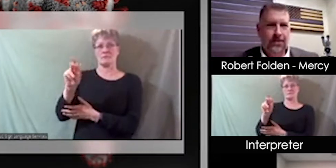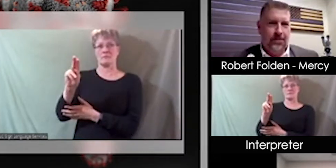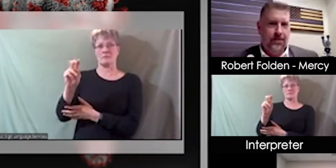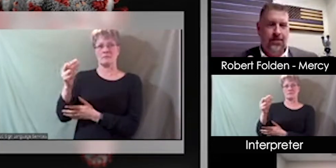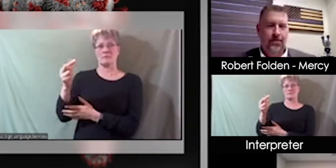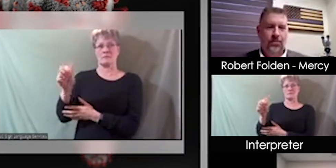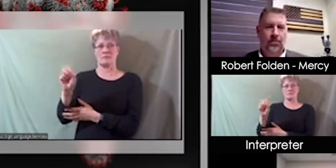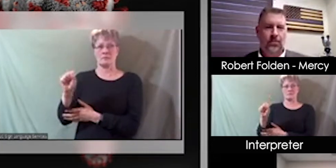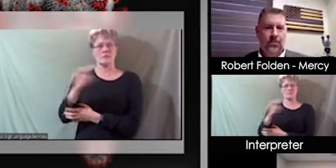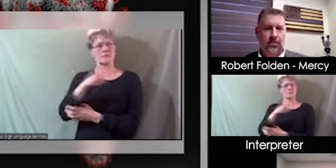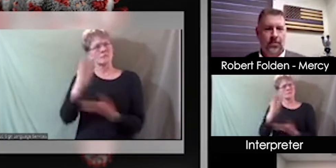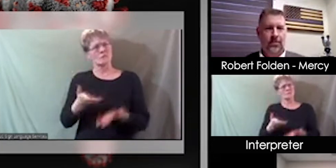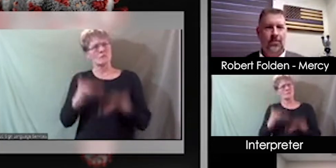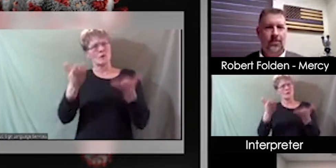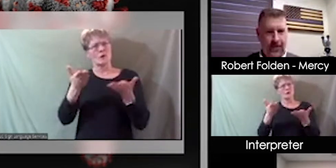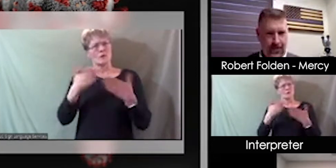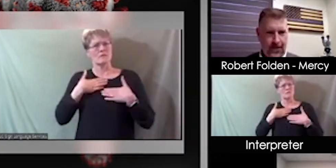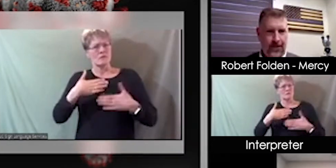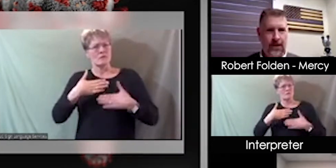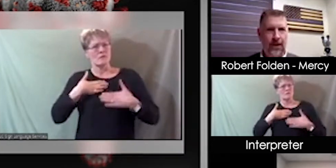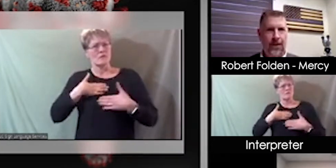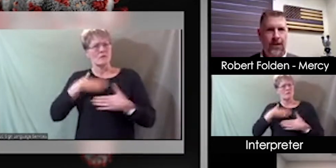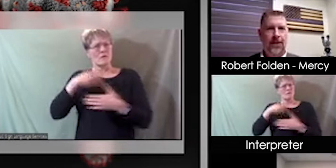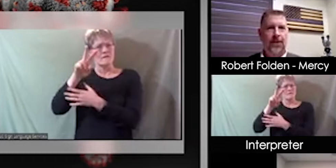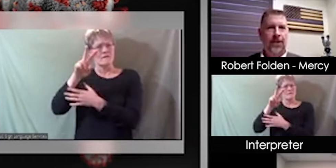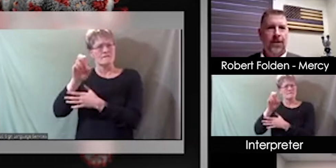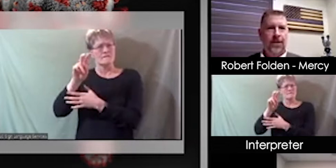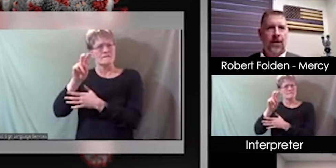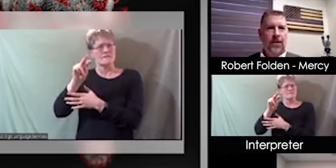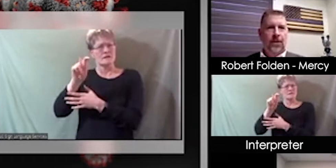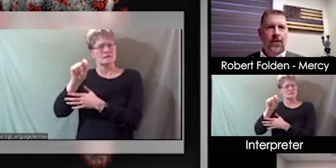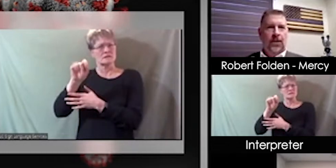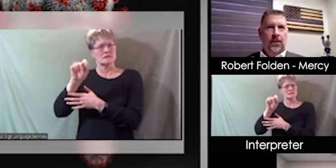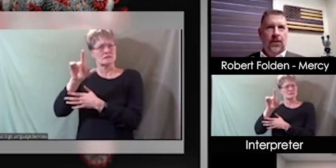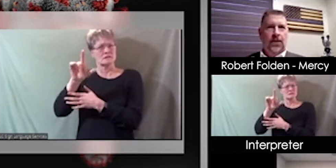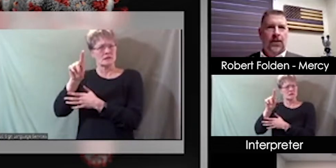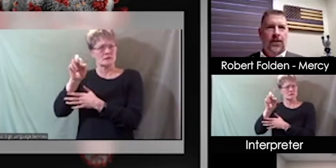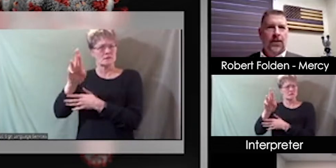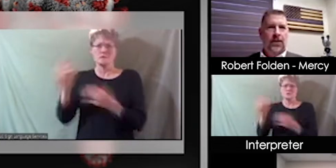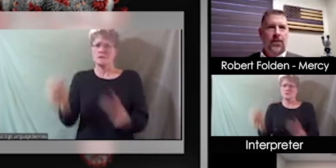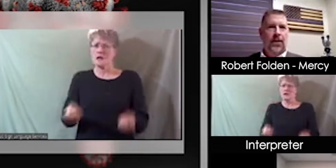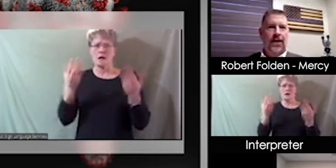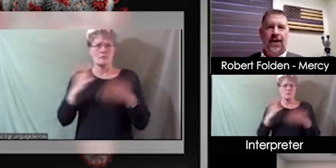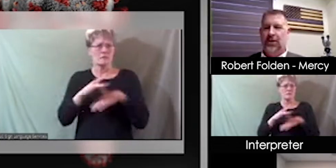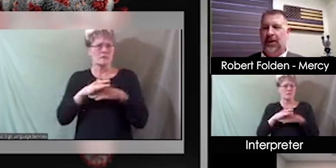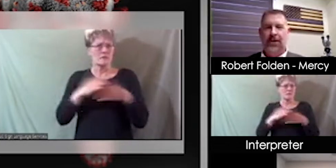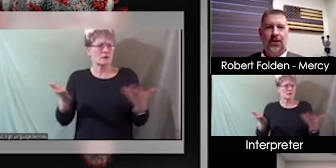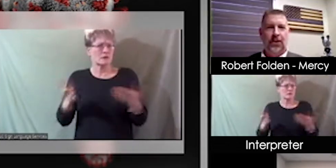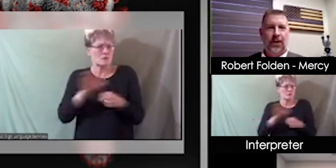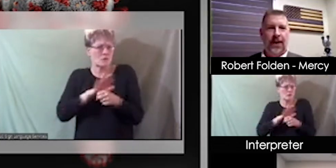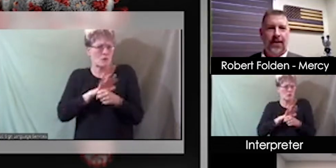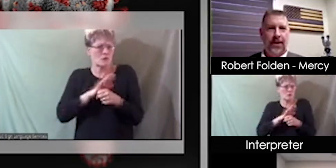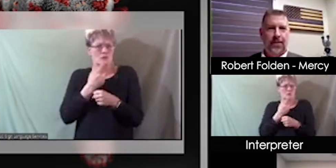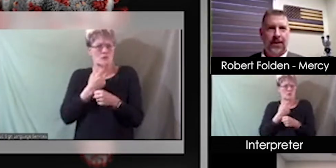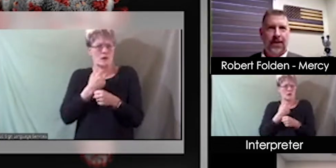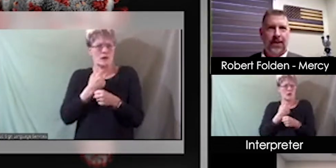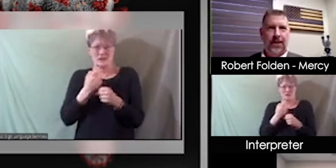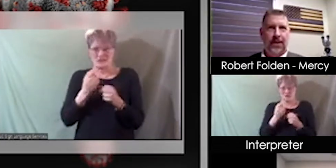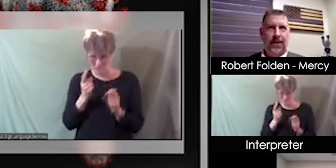do we know how many ventilators are available in the Redding area and is it an adequate number? Well I can't speak to the whole area, but